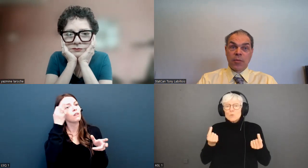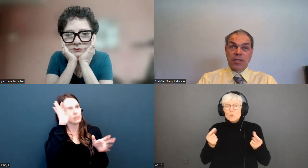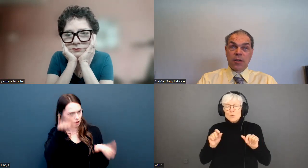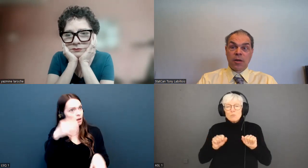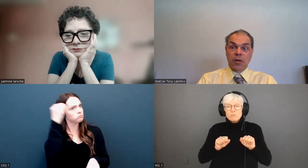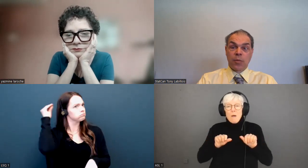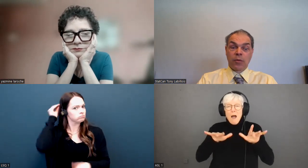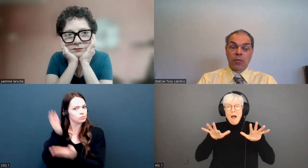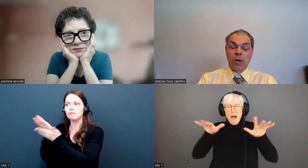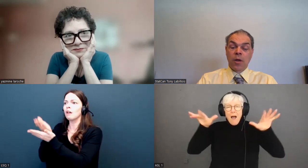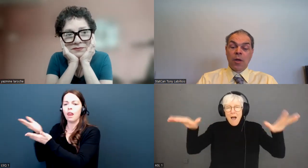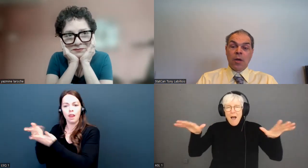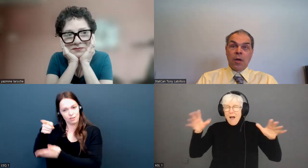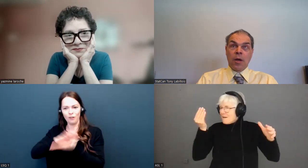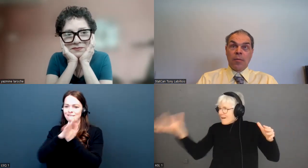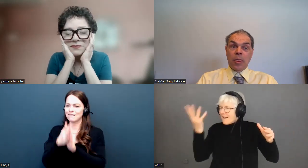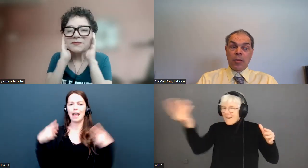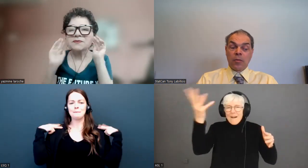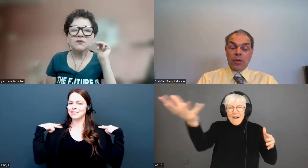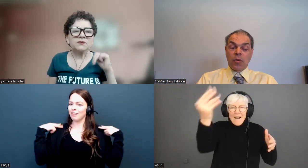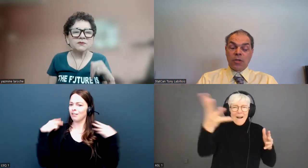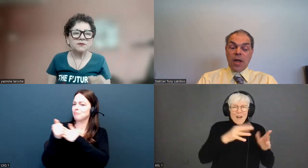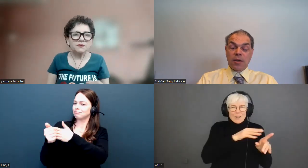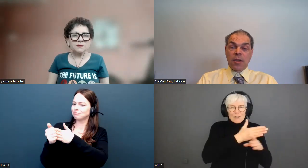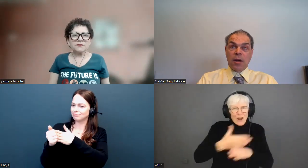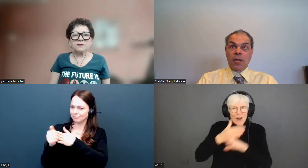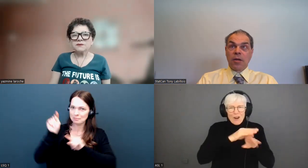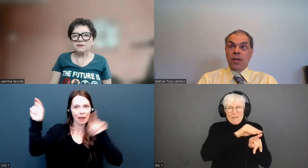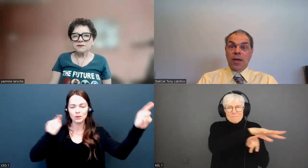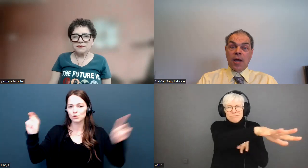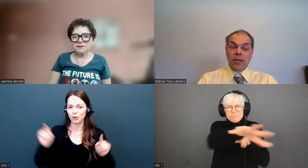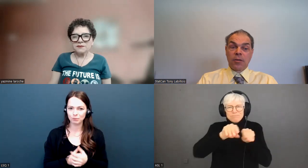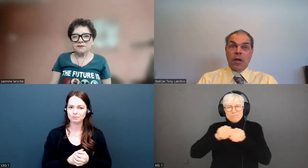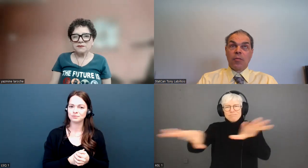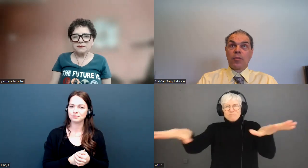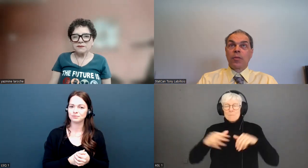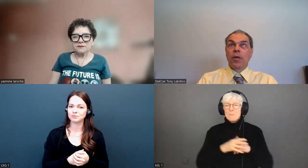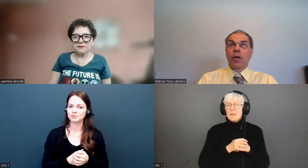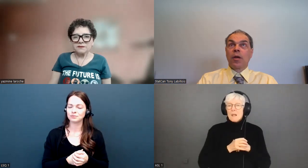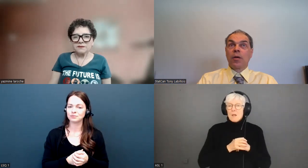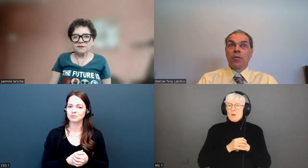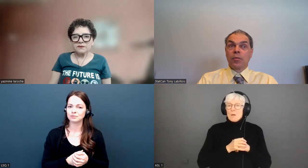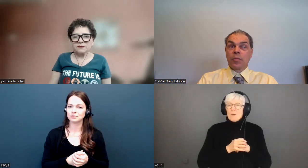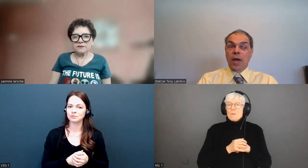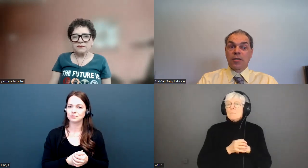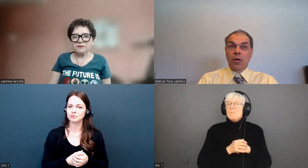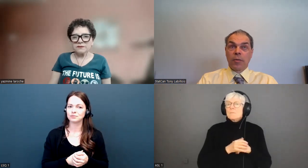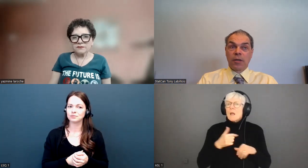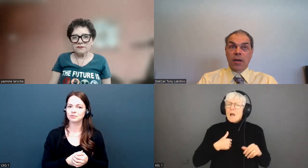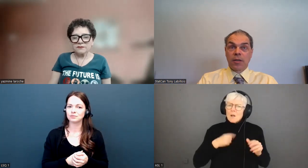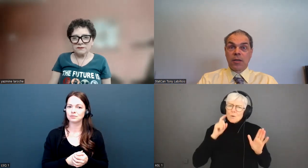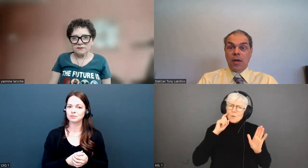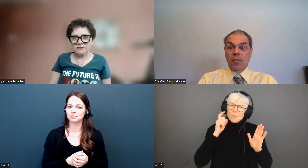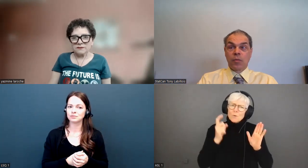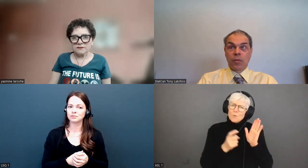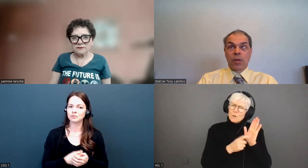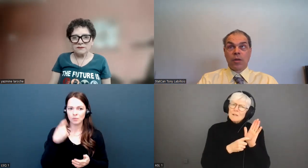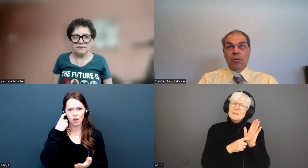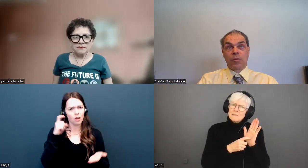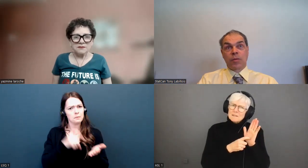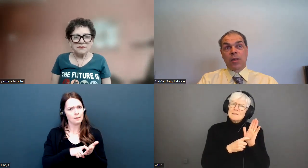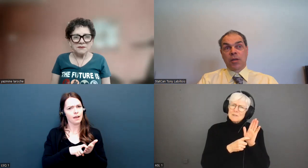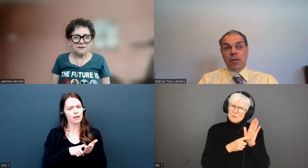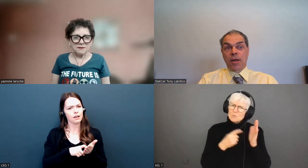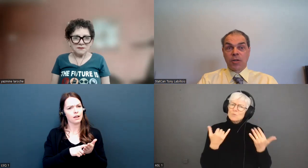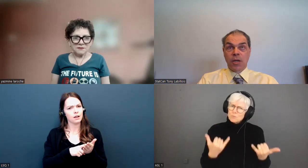that a lot of people with living with disabilities have and I do think it's an untapped resource